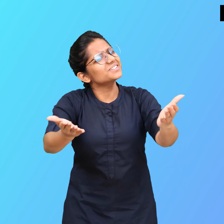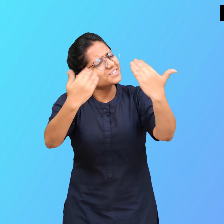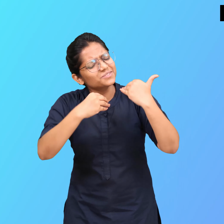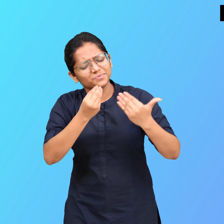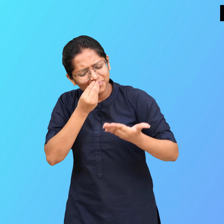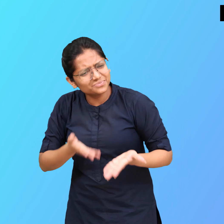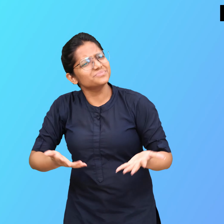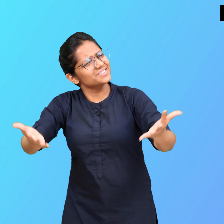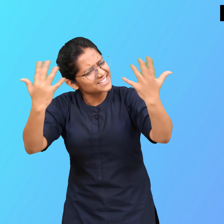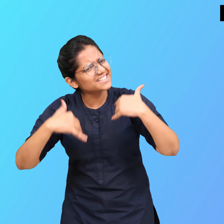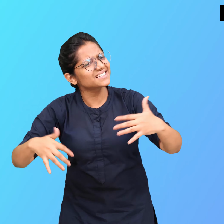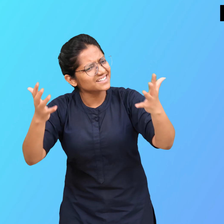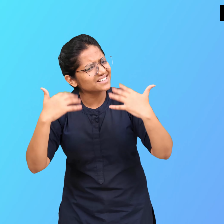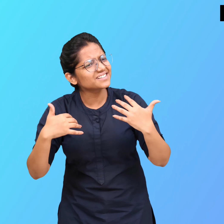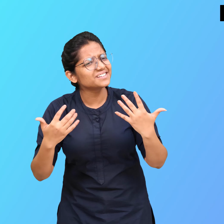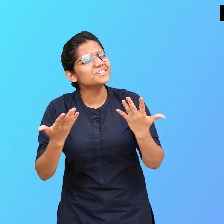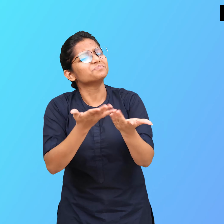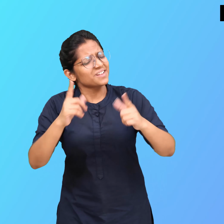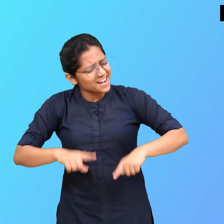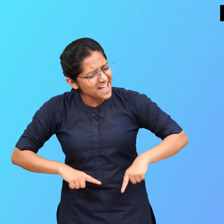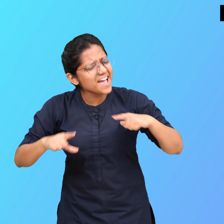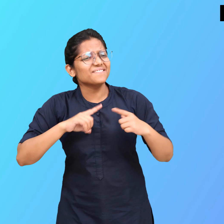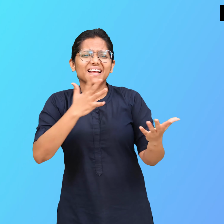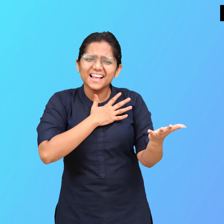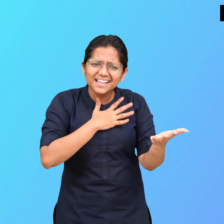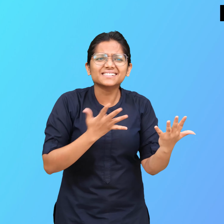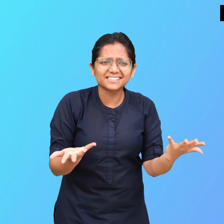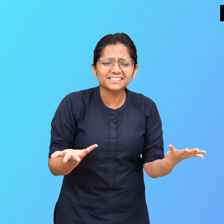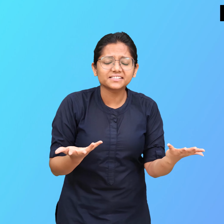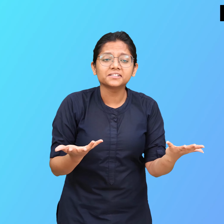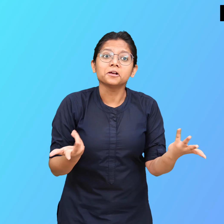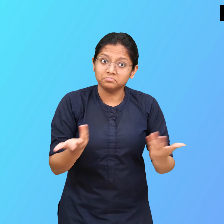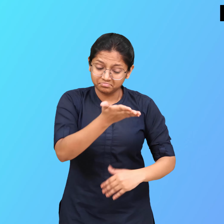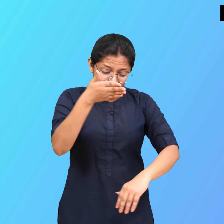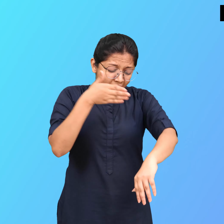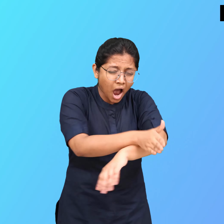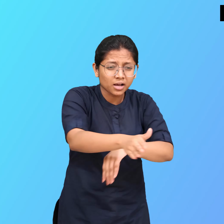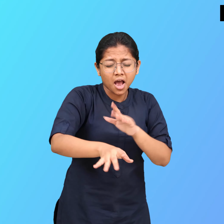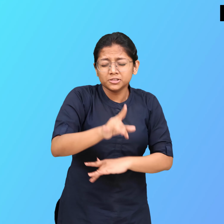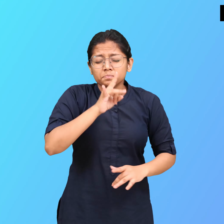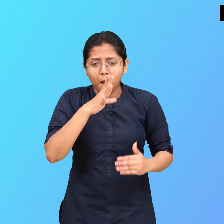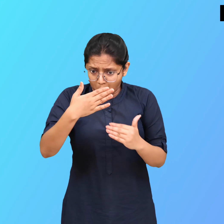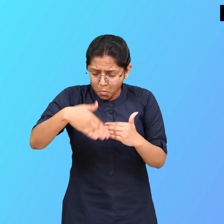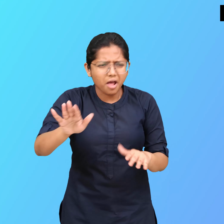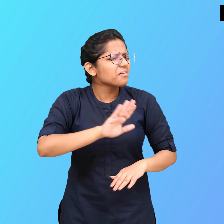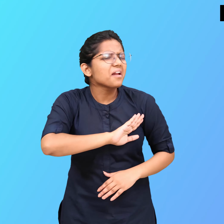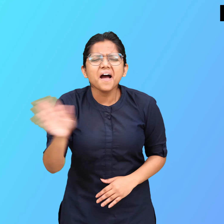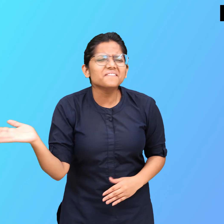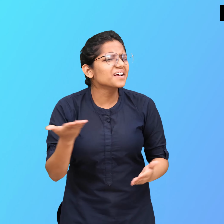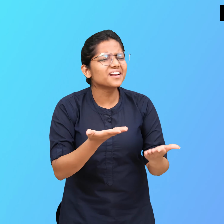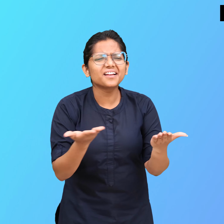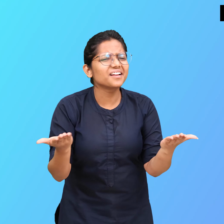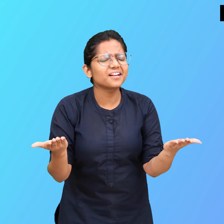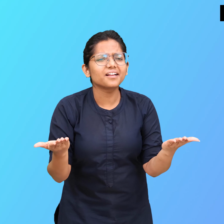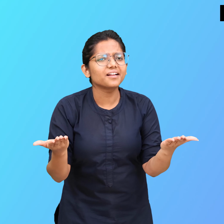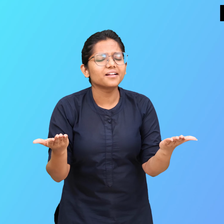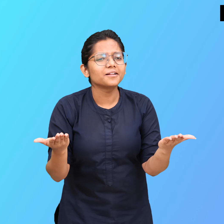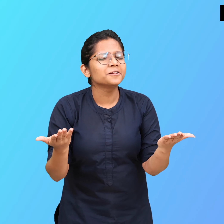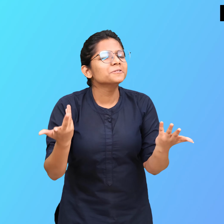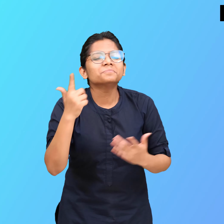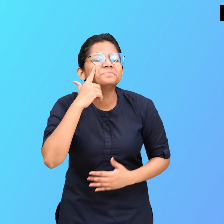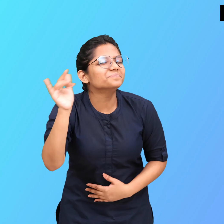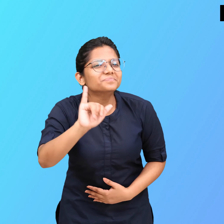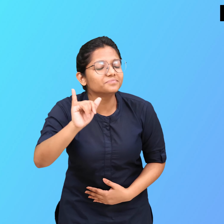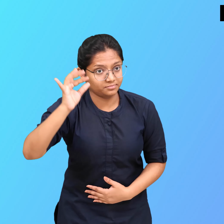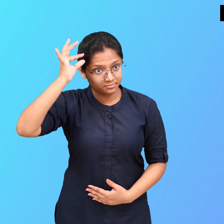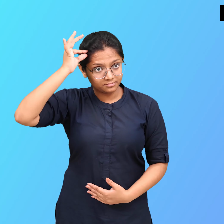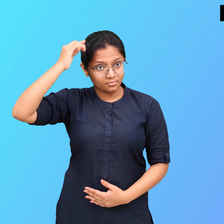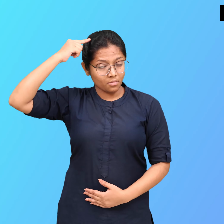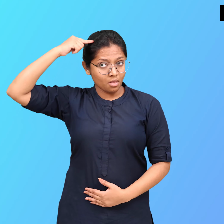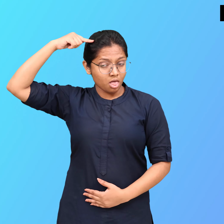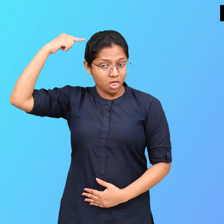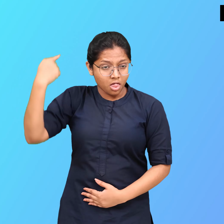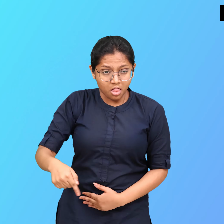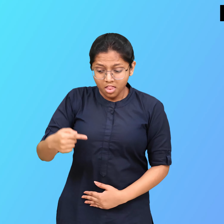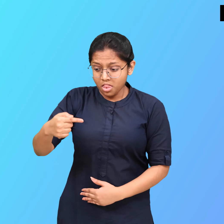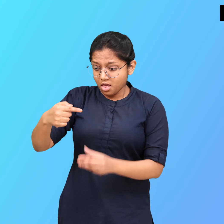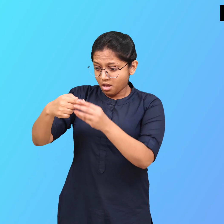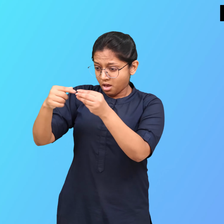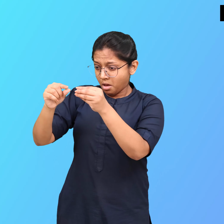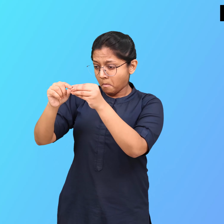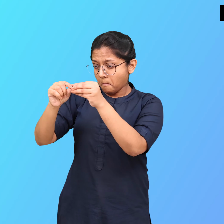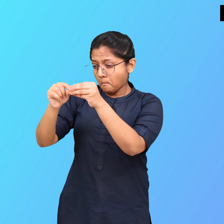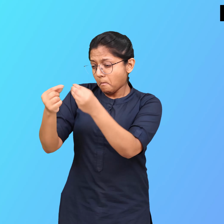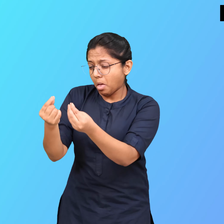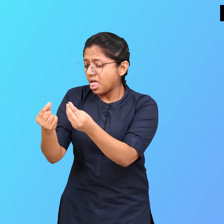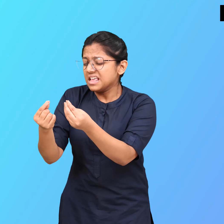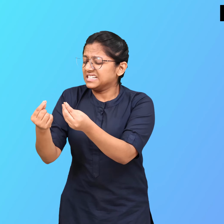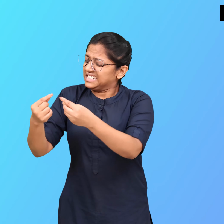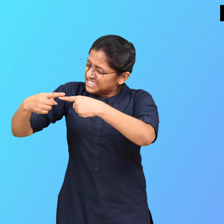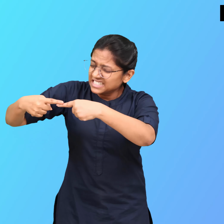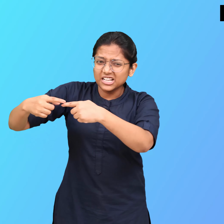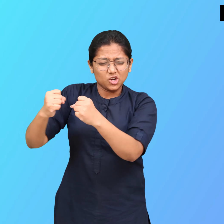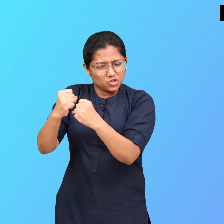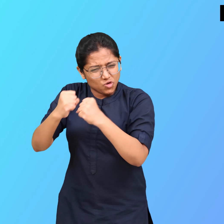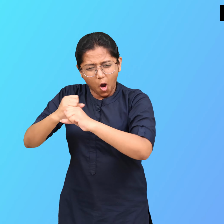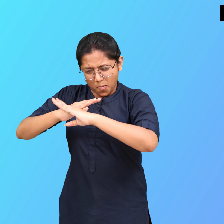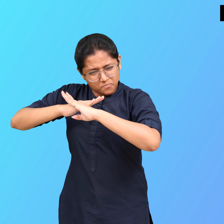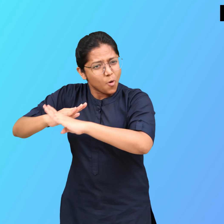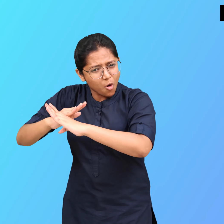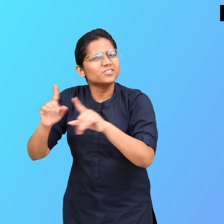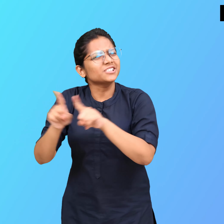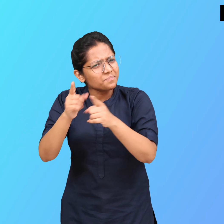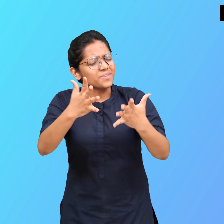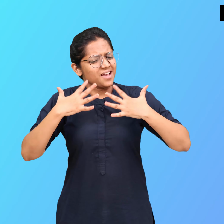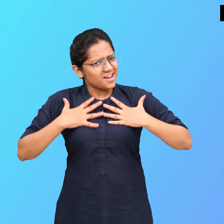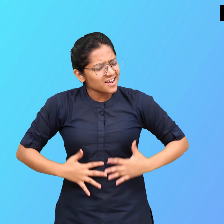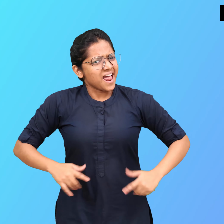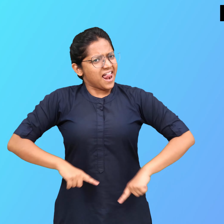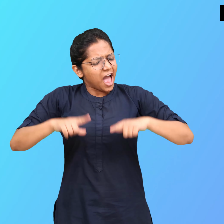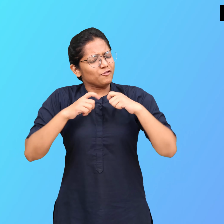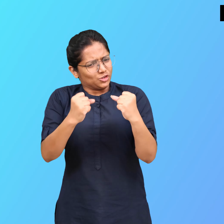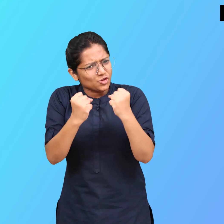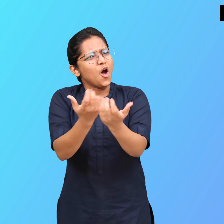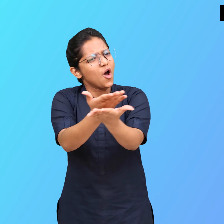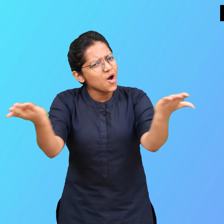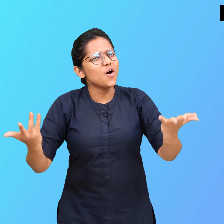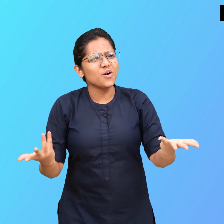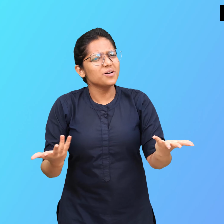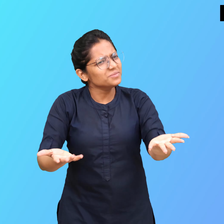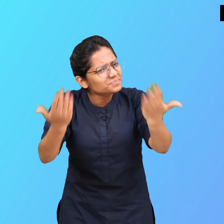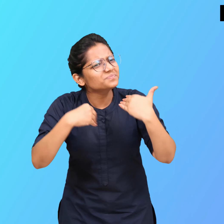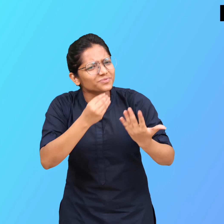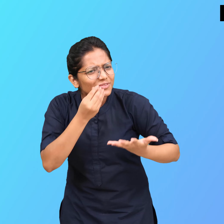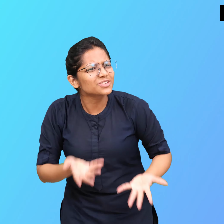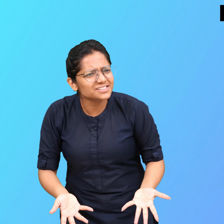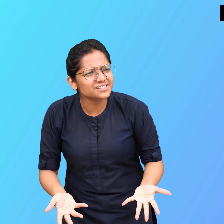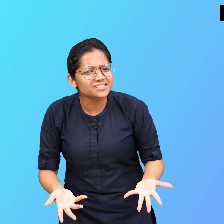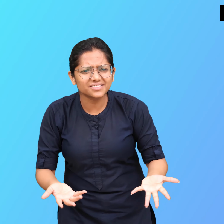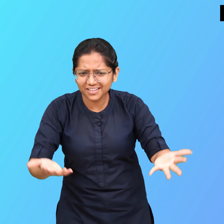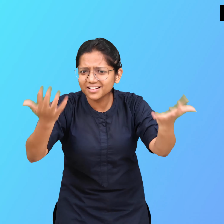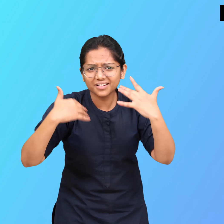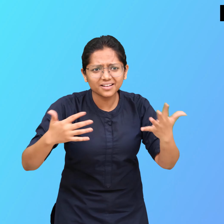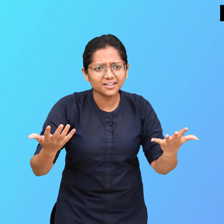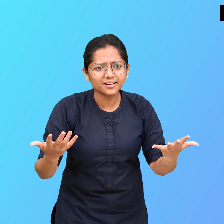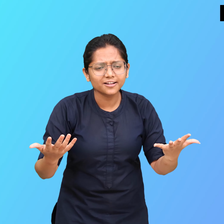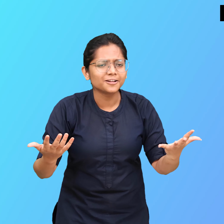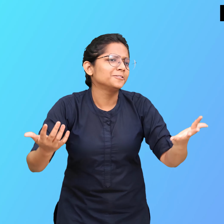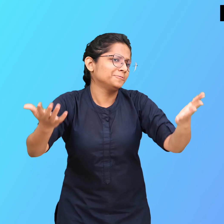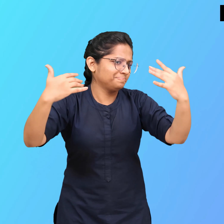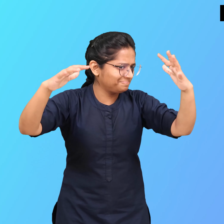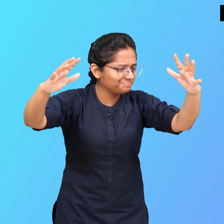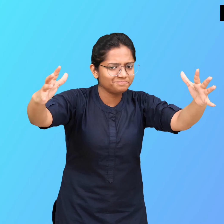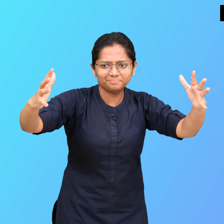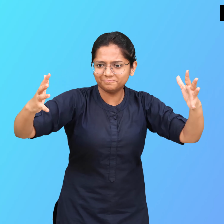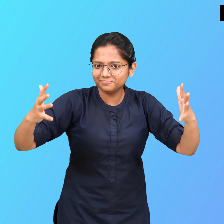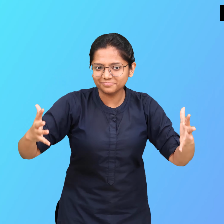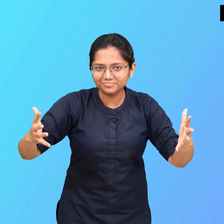Now I beg you to eat something. You need it to stay alive. None of you will lose even one hair from your heads.”